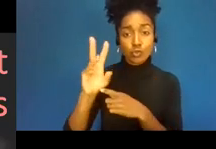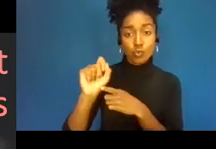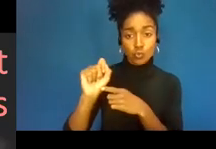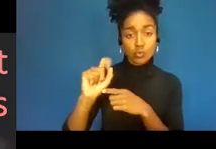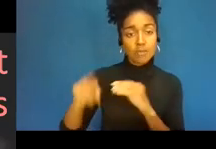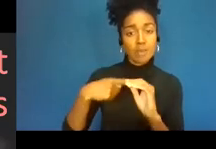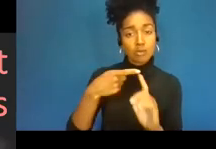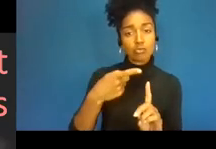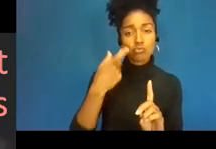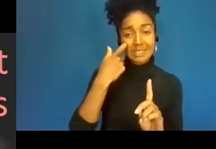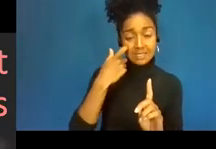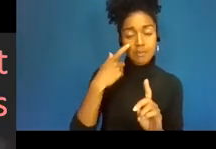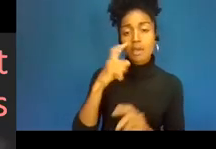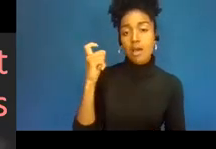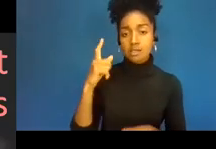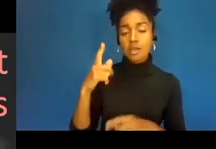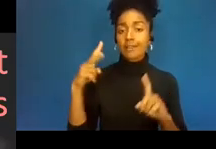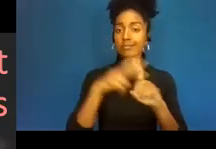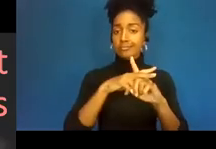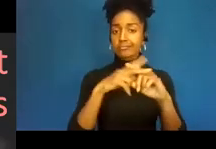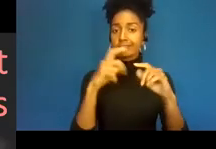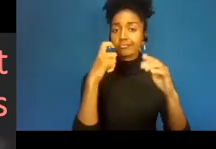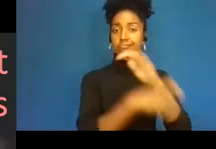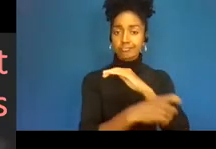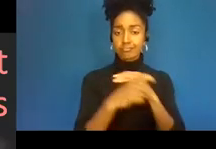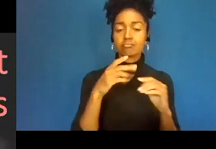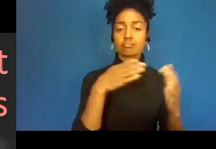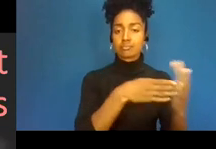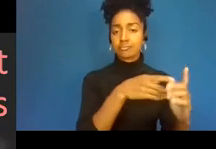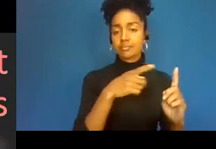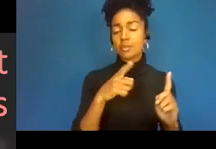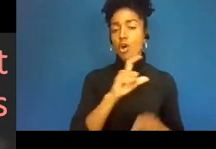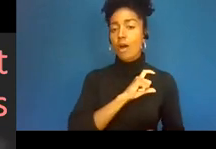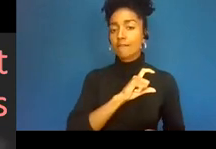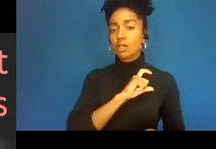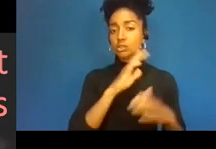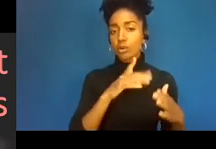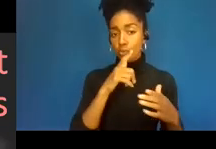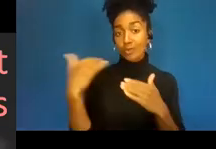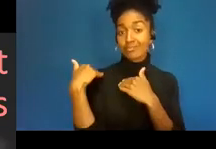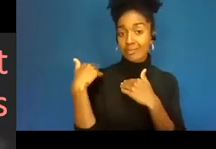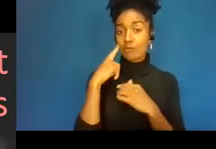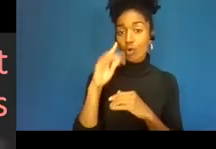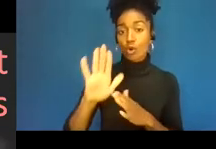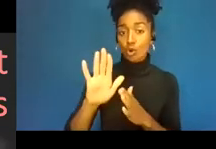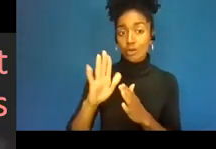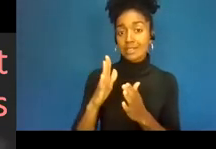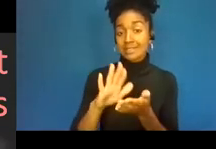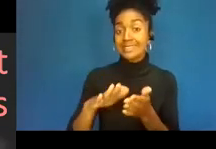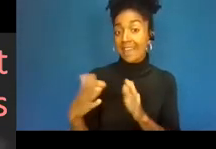that were made against the officers who were responsible for her death actually did not name her--